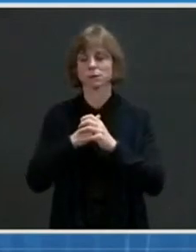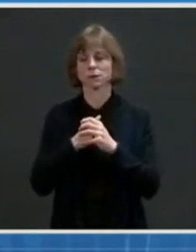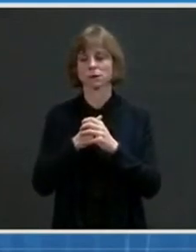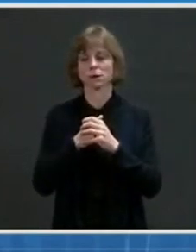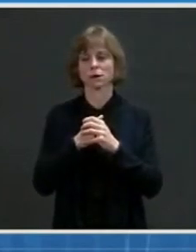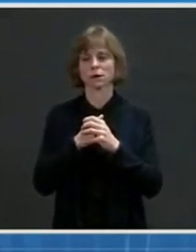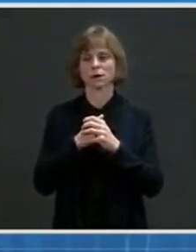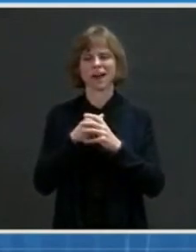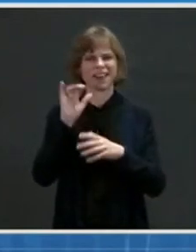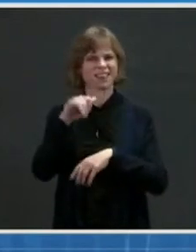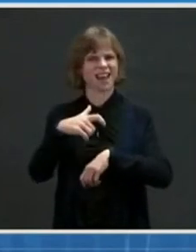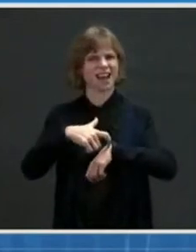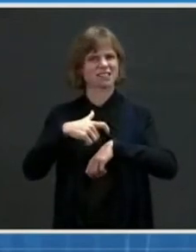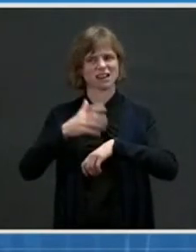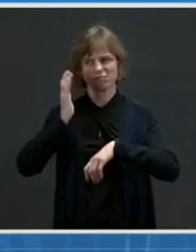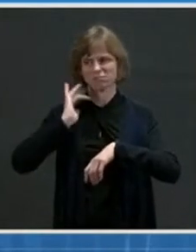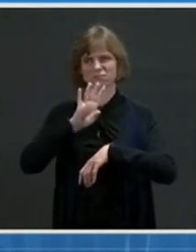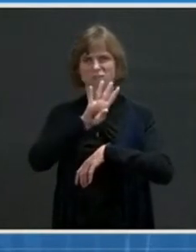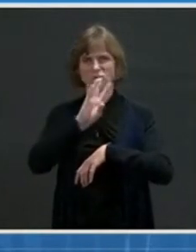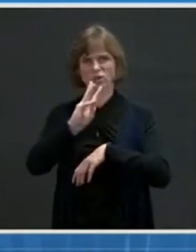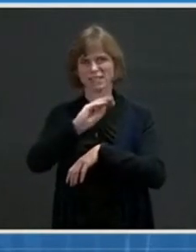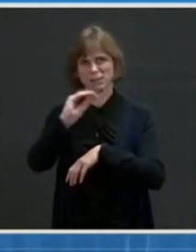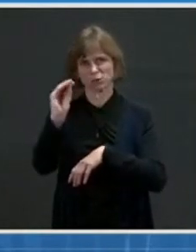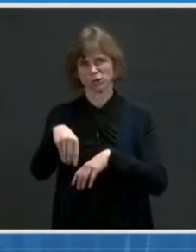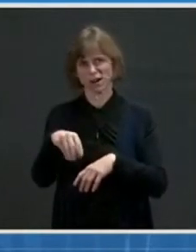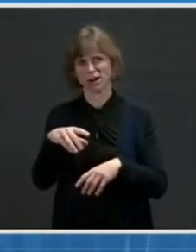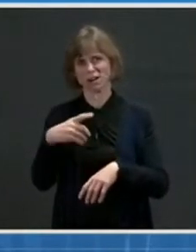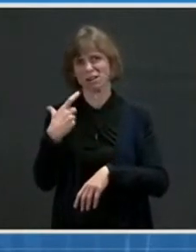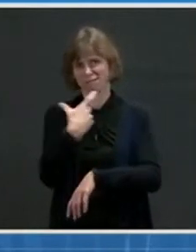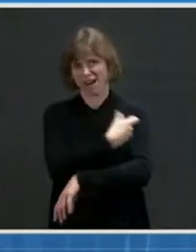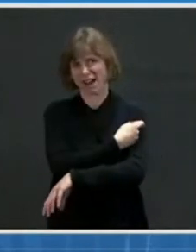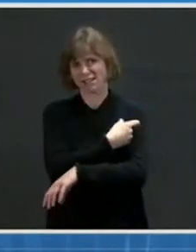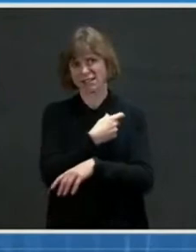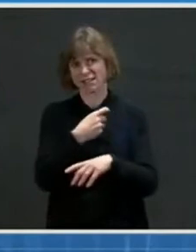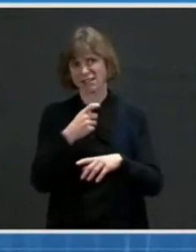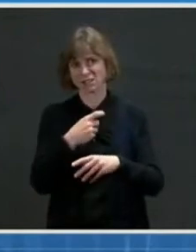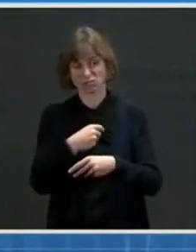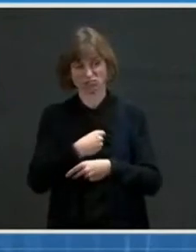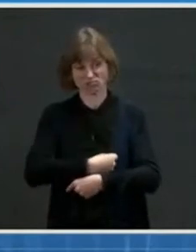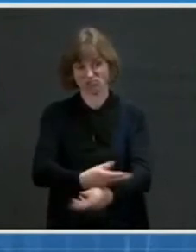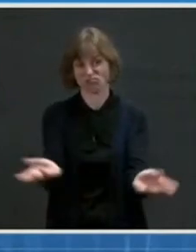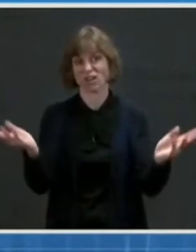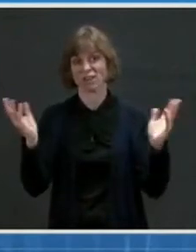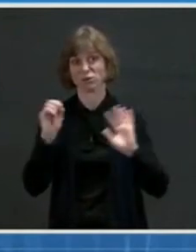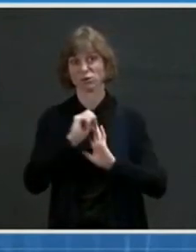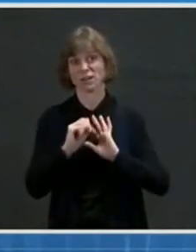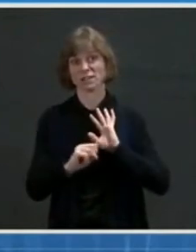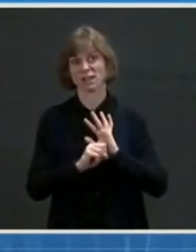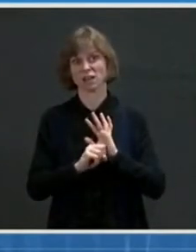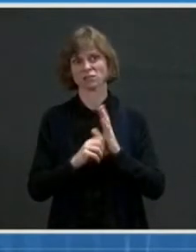ARRIVED HERE. AT THAT POINT IN TIME, WHEN WE